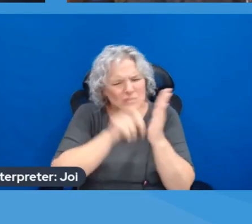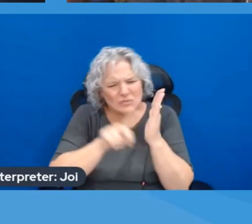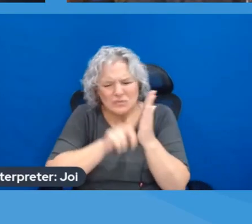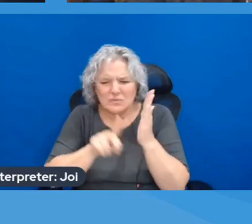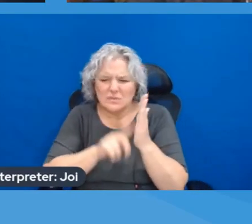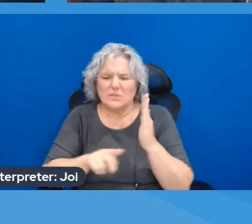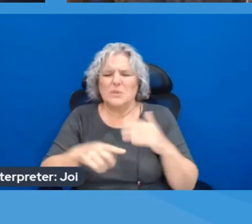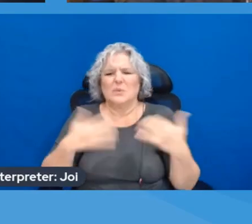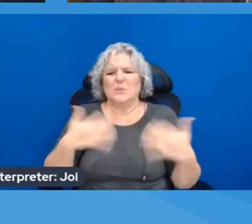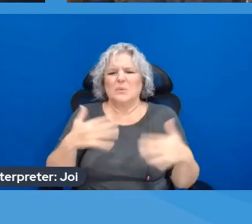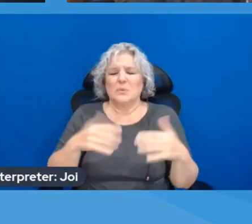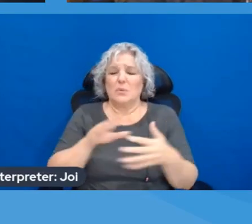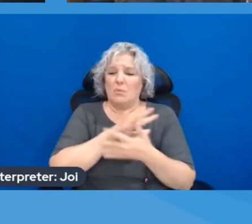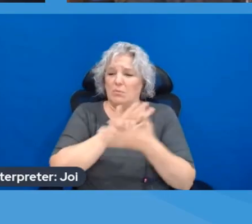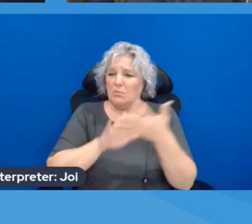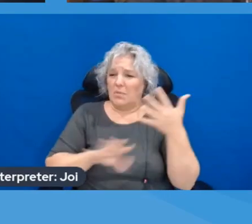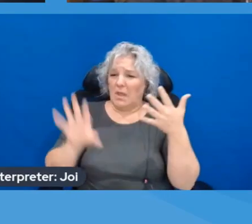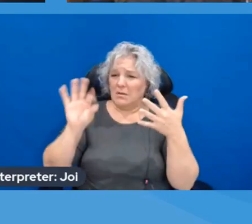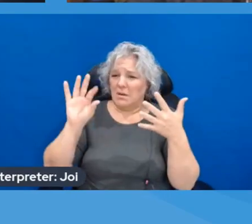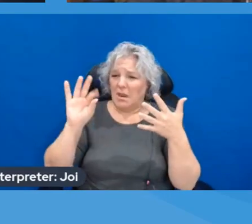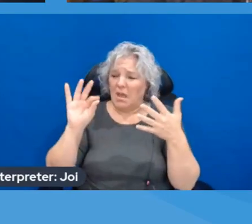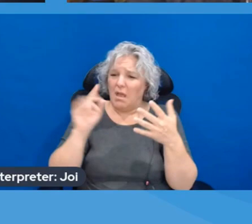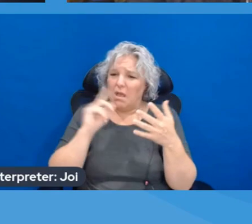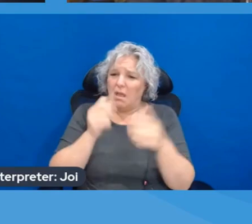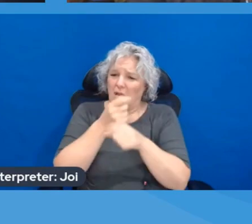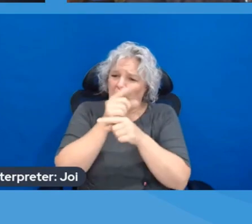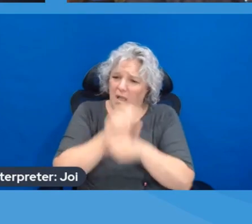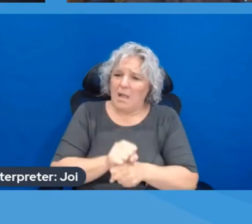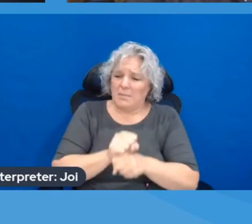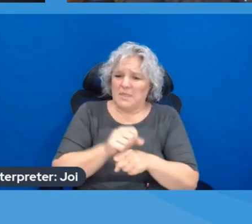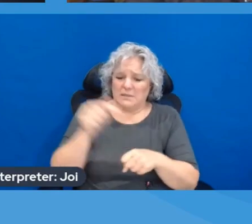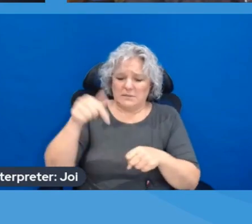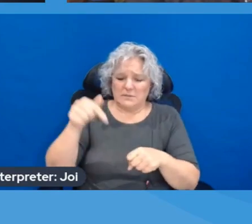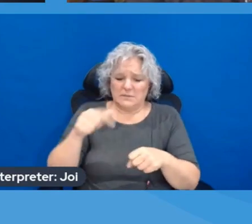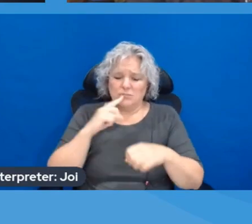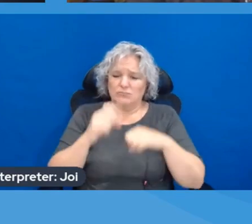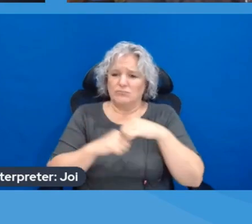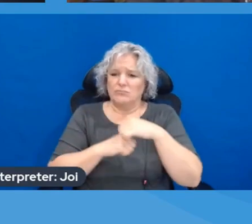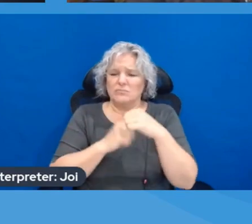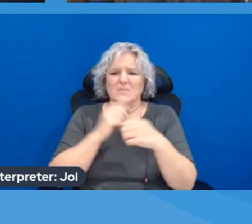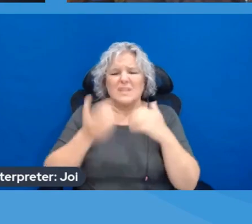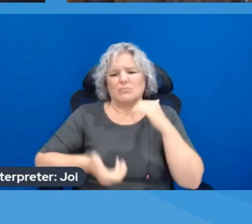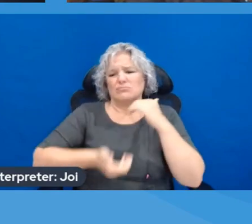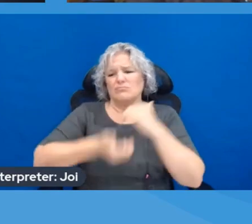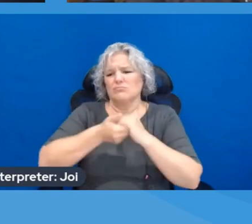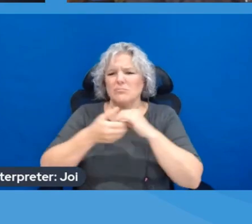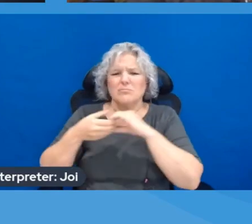These nine practices help to define a collaborative coordinated effort to facilitate change,